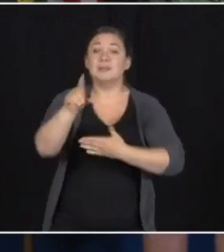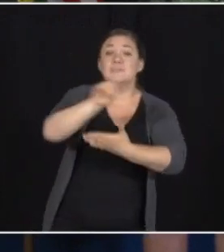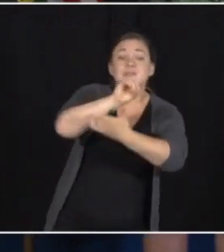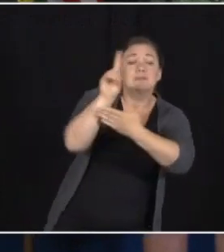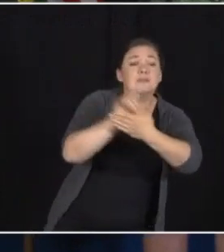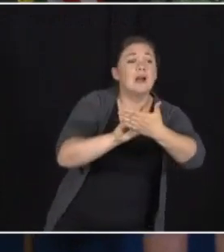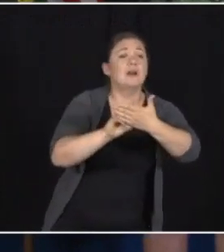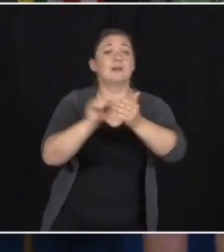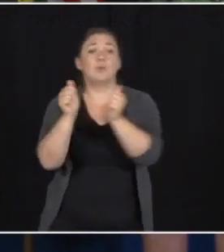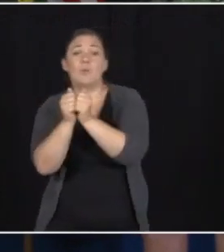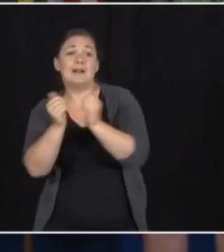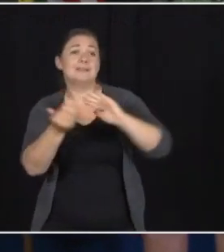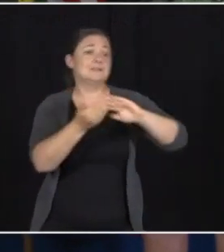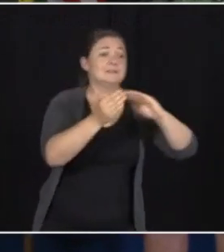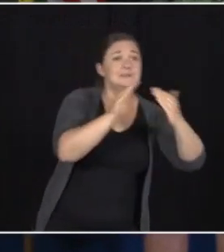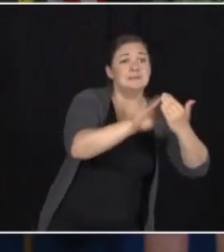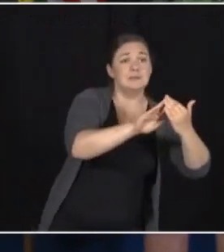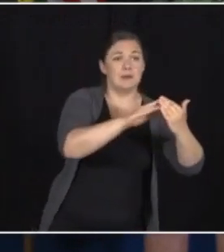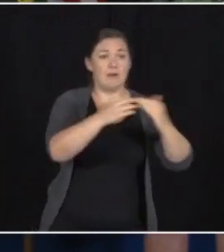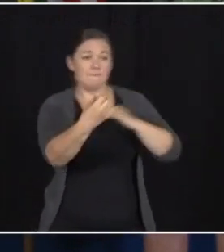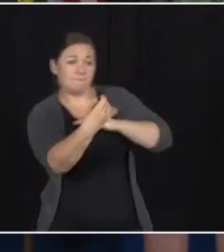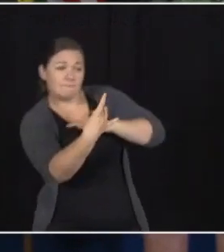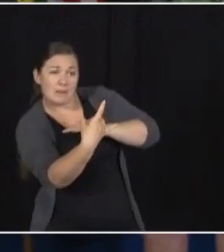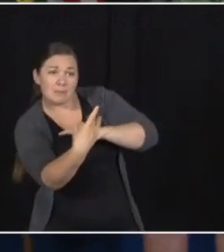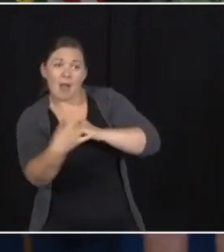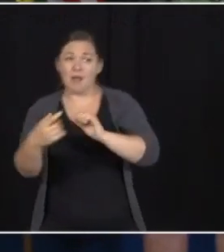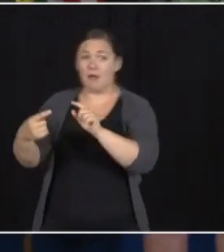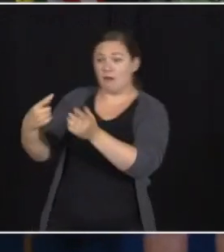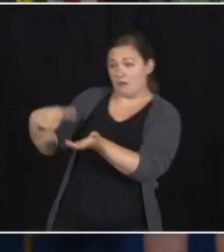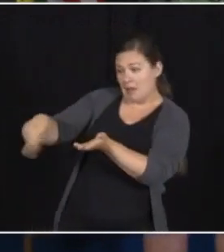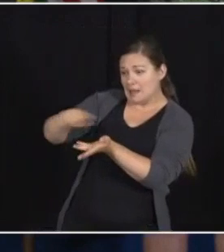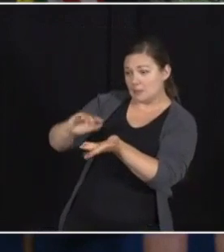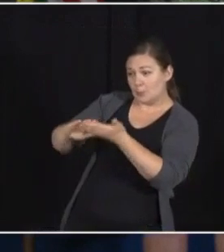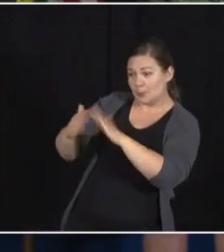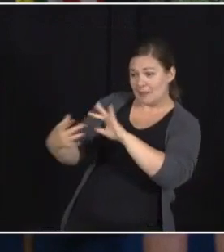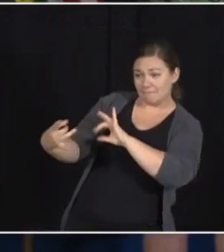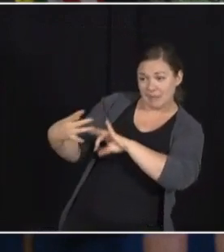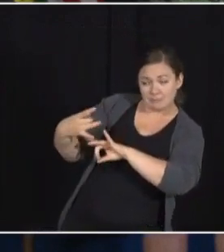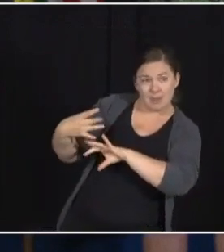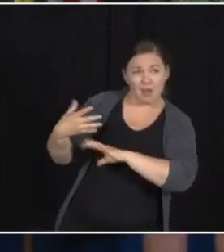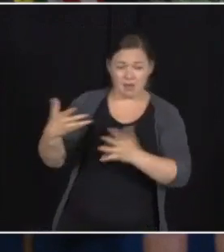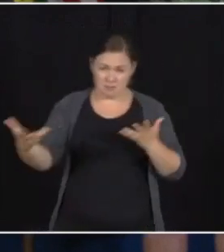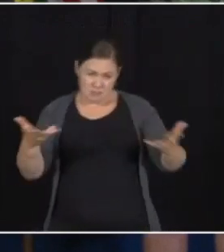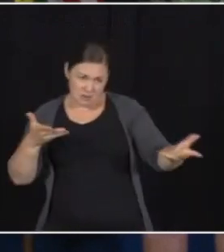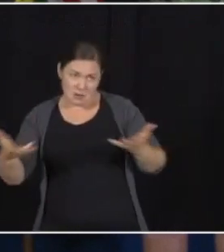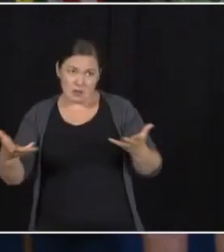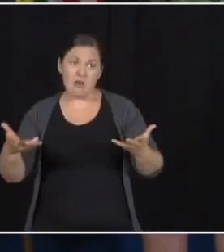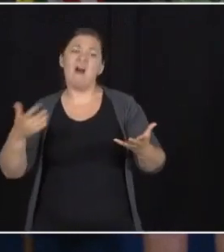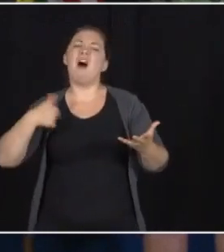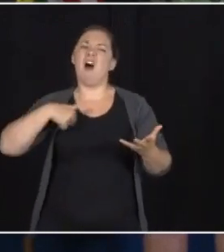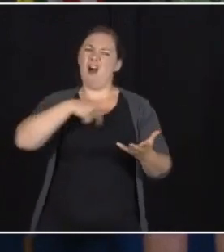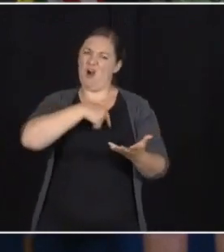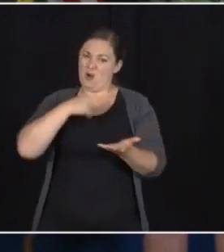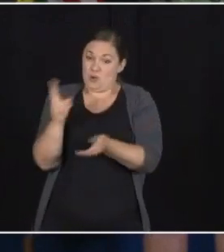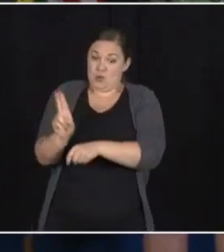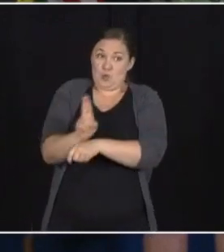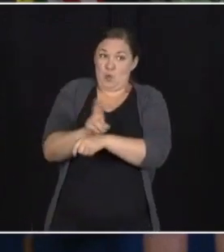They are integrated into new subway stations and designed in partnership with Melissa bull and local input. Transit oriented communities will be delivered using the lands